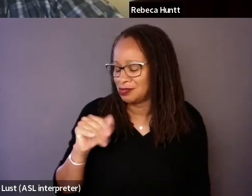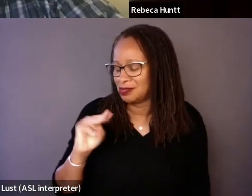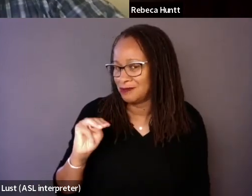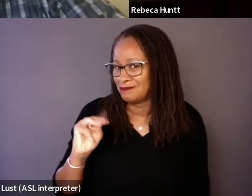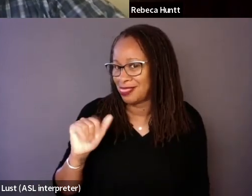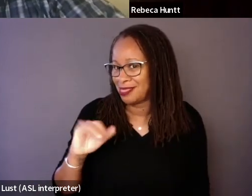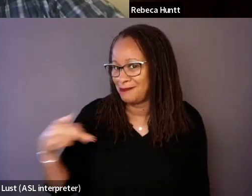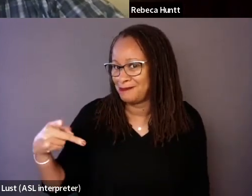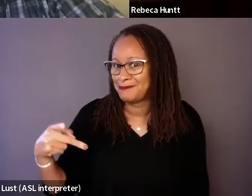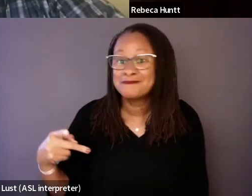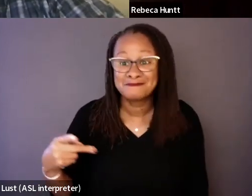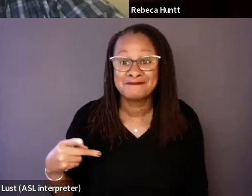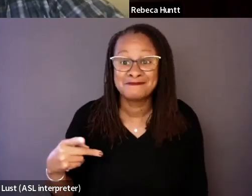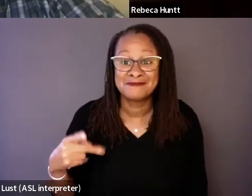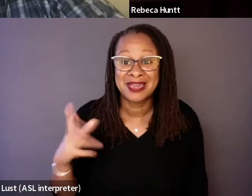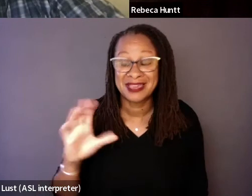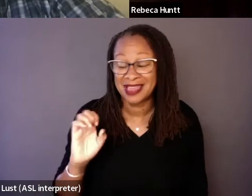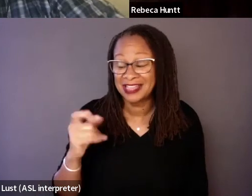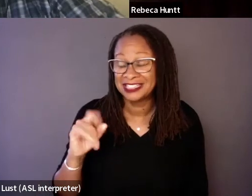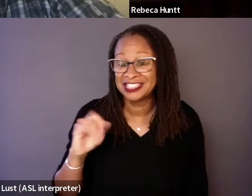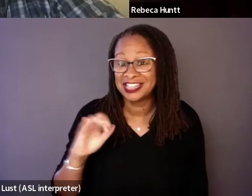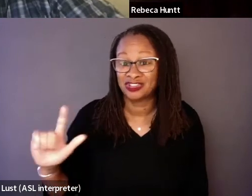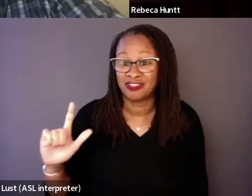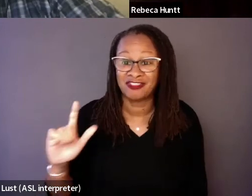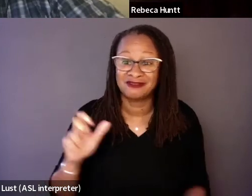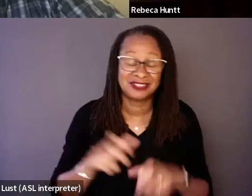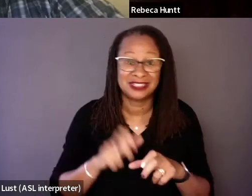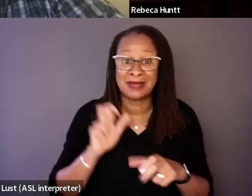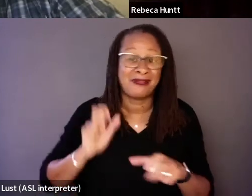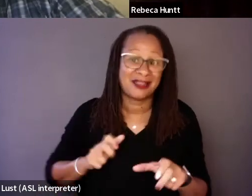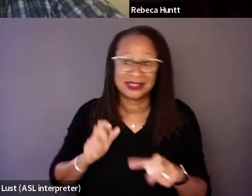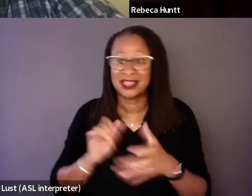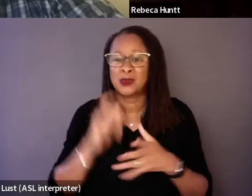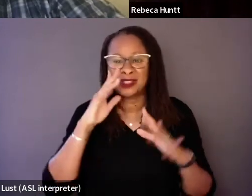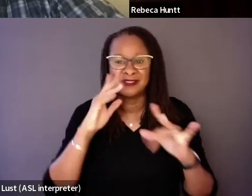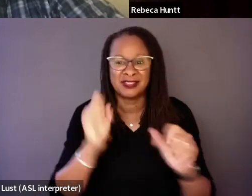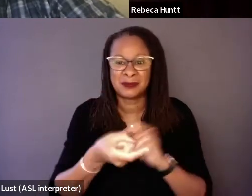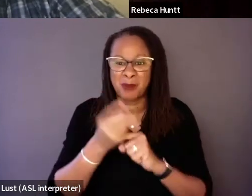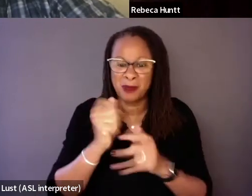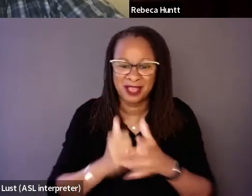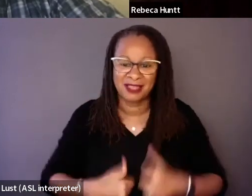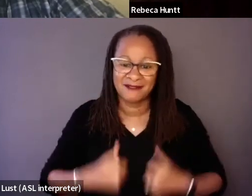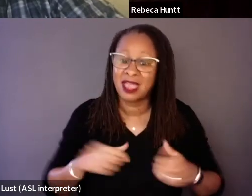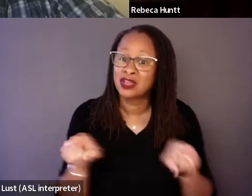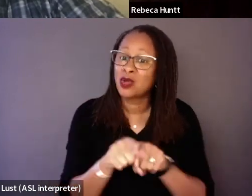And that's why it's such a fascinating moment in life because you're also learning how to